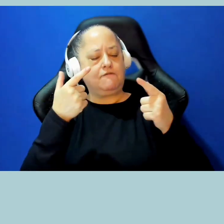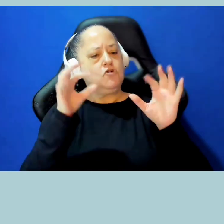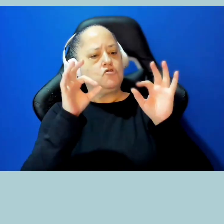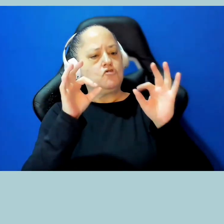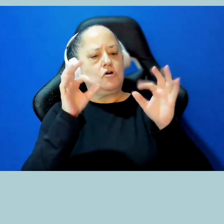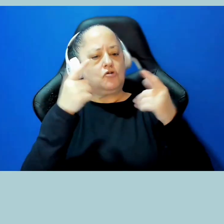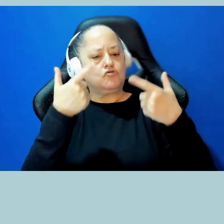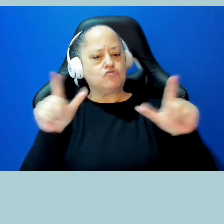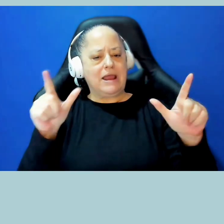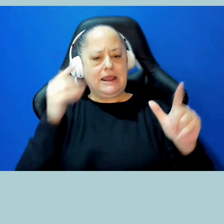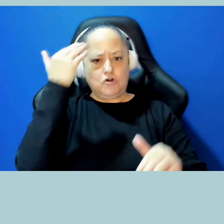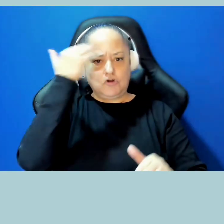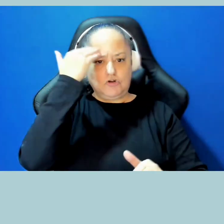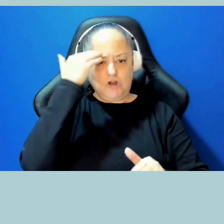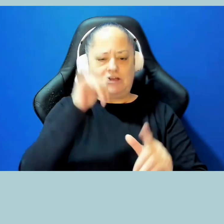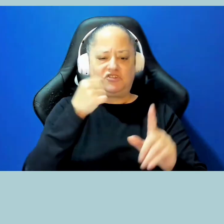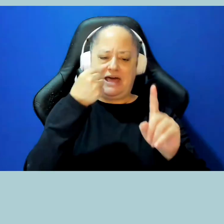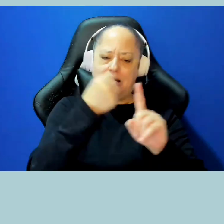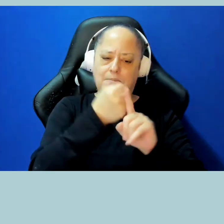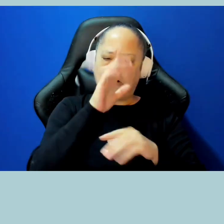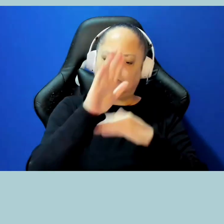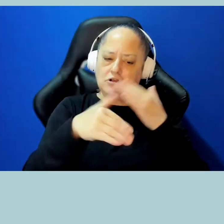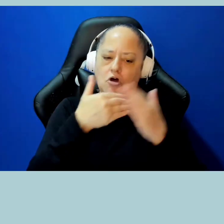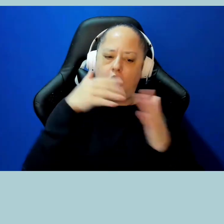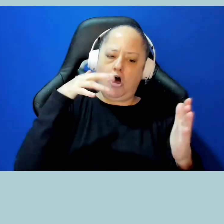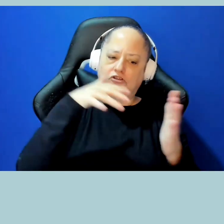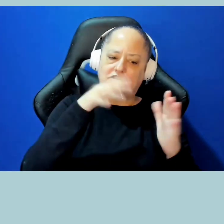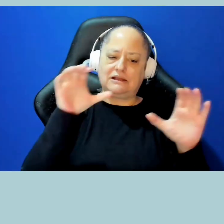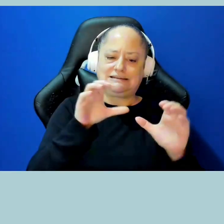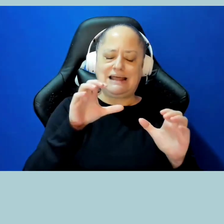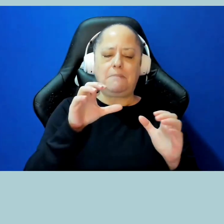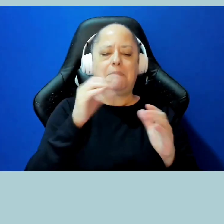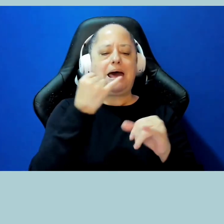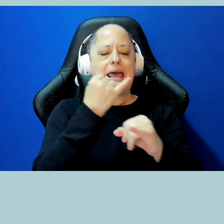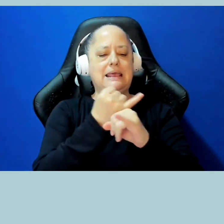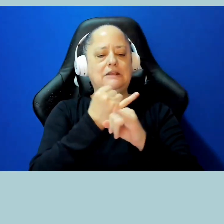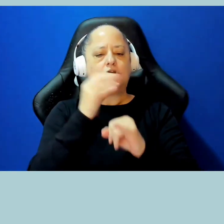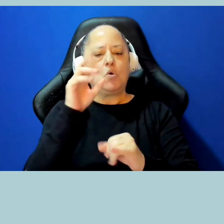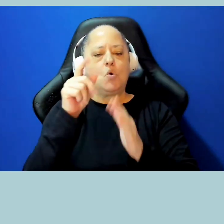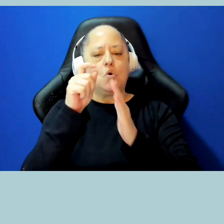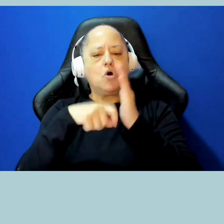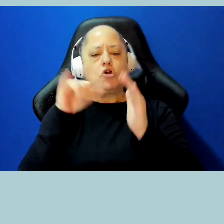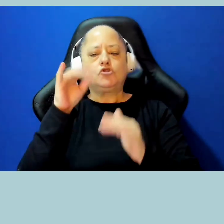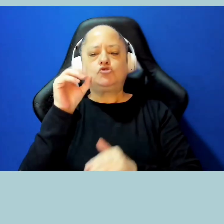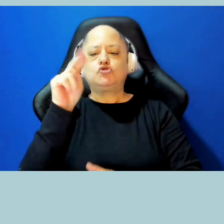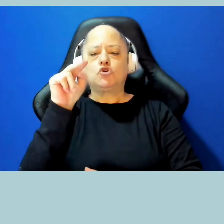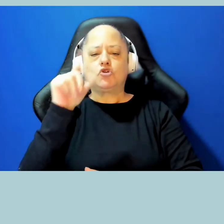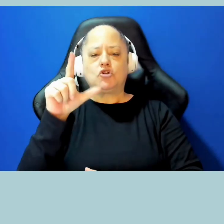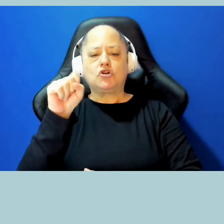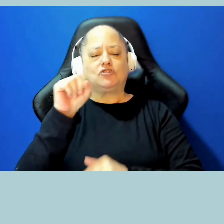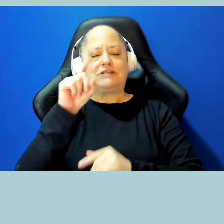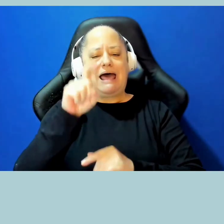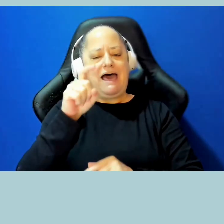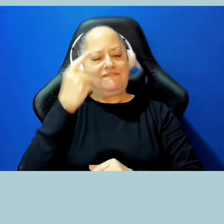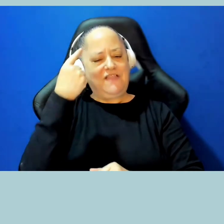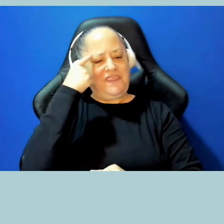impacts all studies done by an institution or journals, you know, there's a whole, we have to think about the whole scientific ecosystem and what every partner